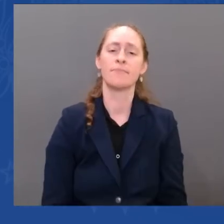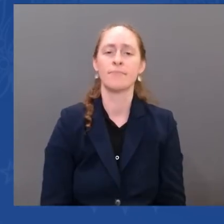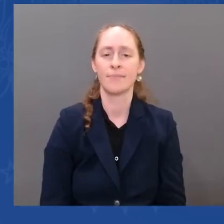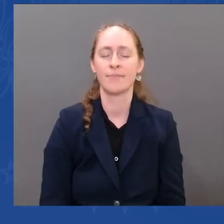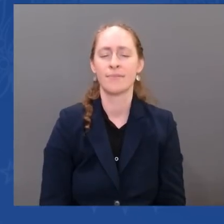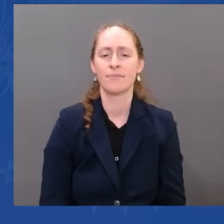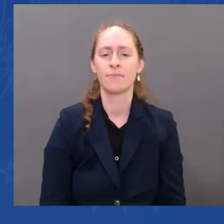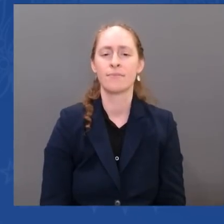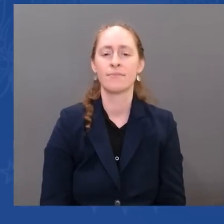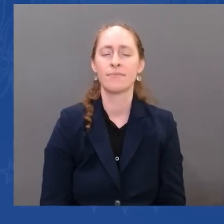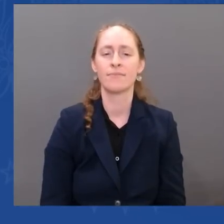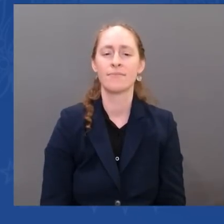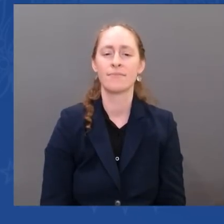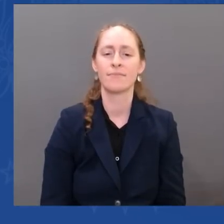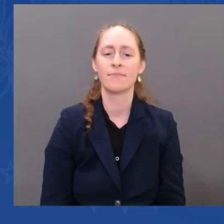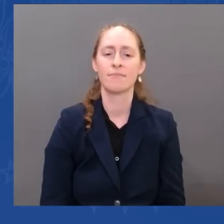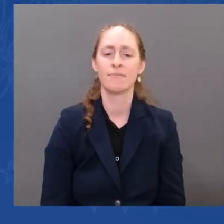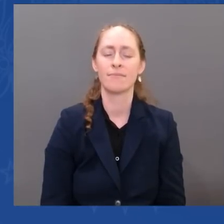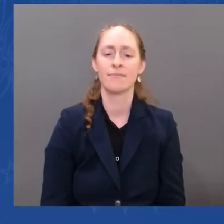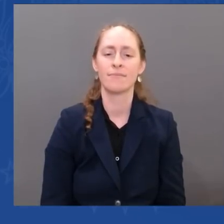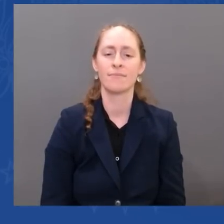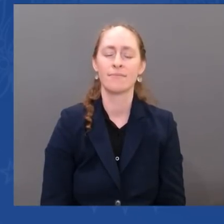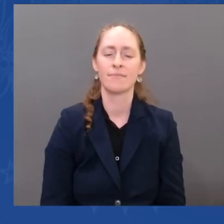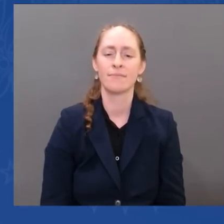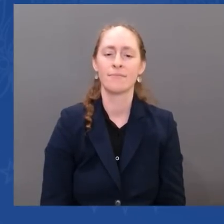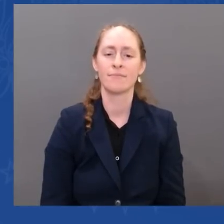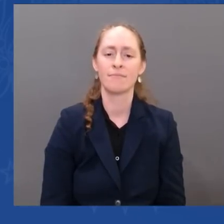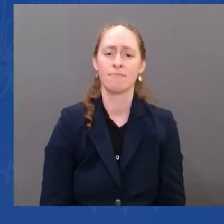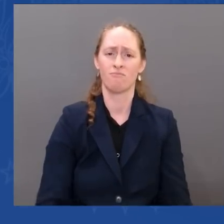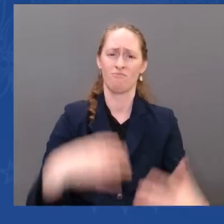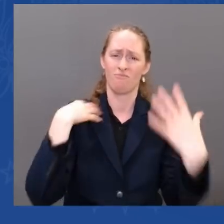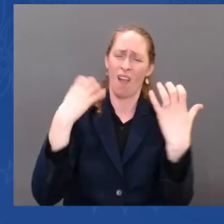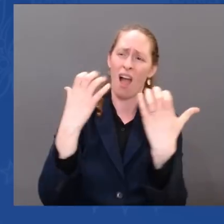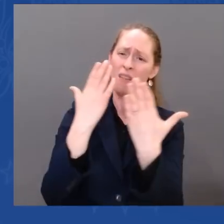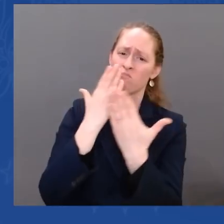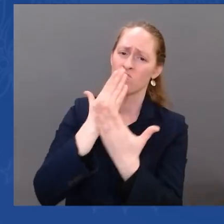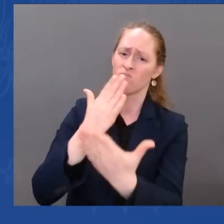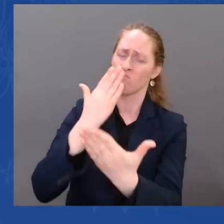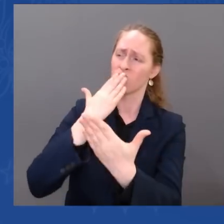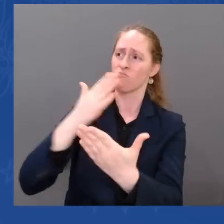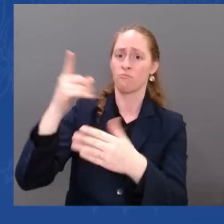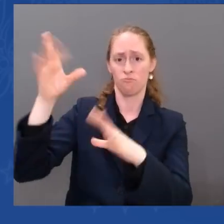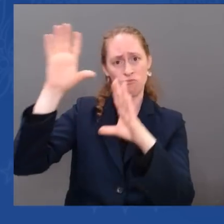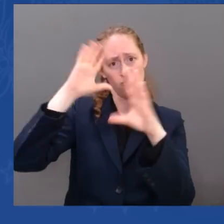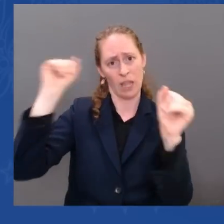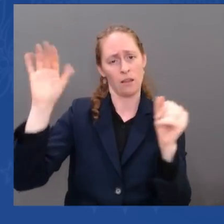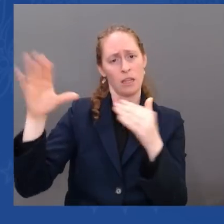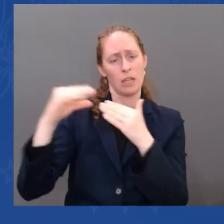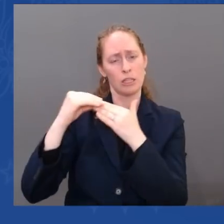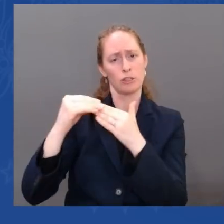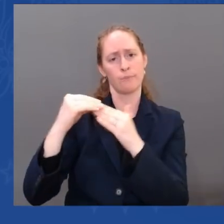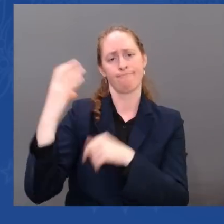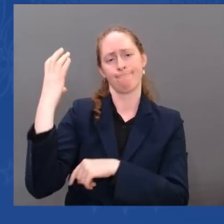for your leadership. The sanctions we have imposed on Russia are crushing, and rightfully so.